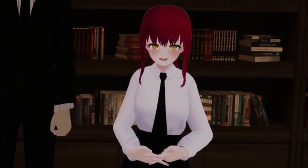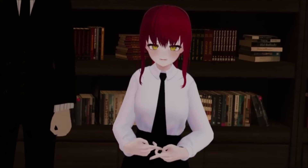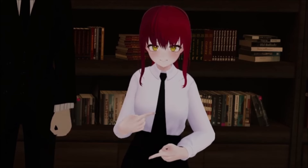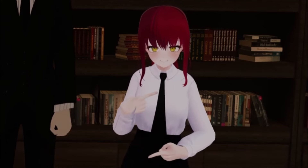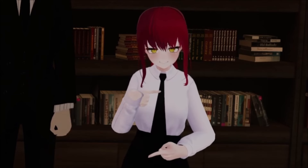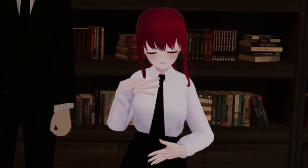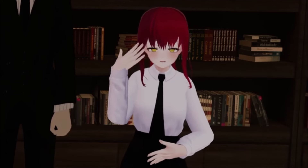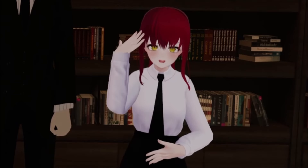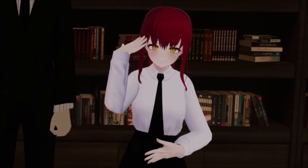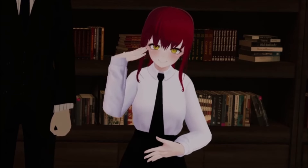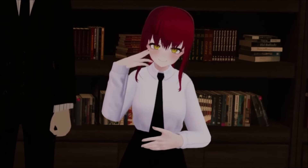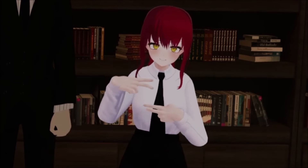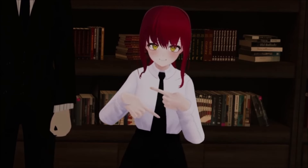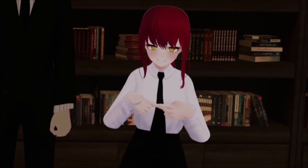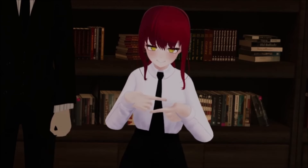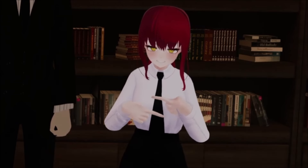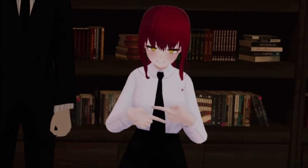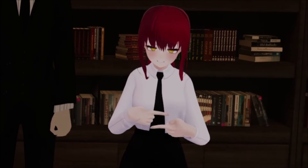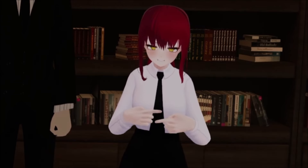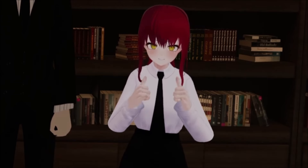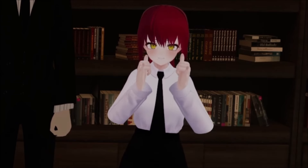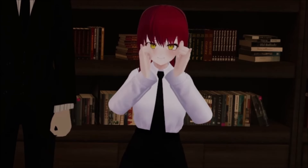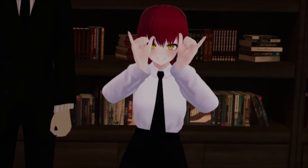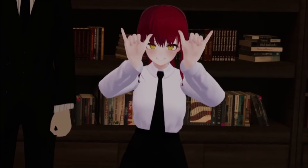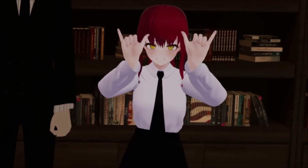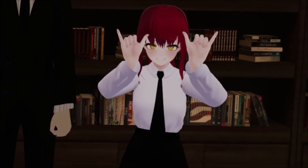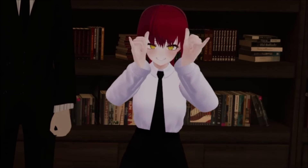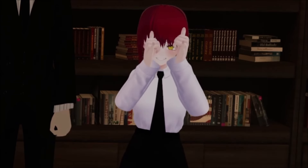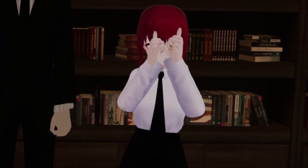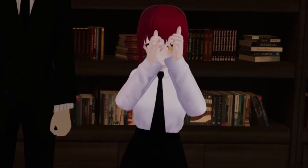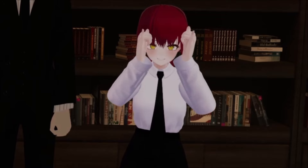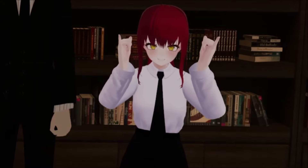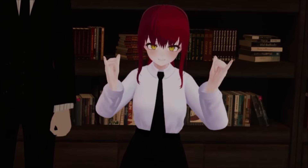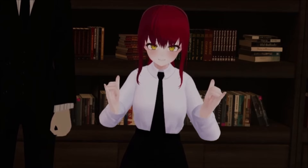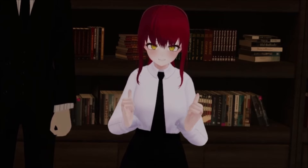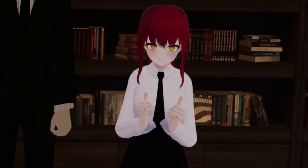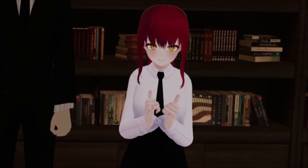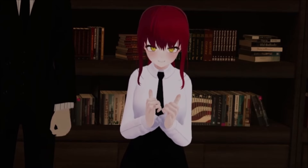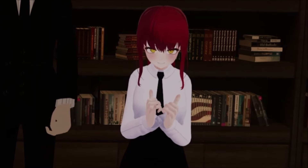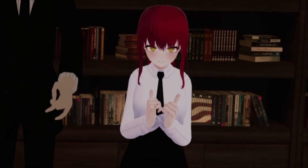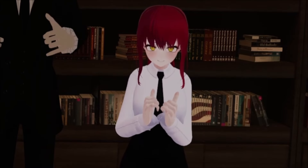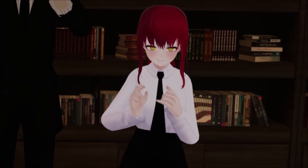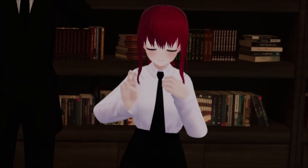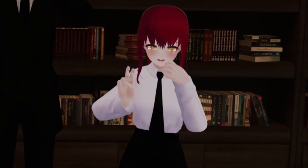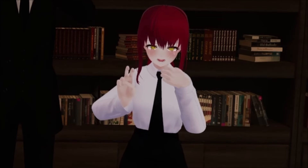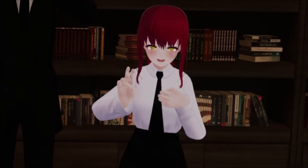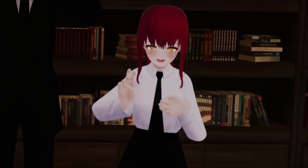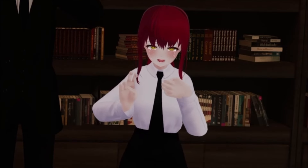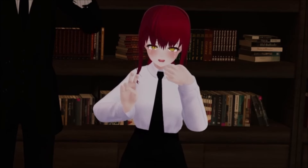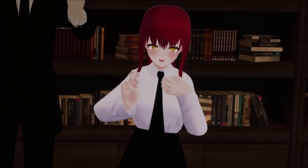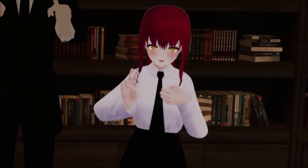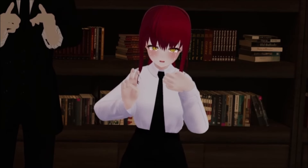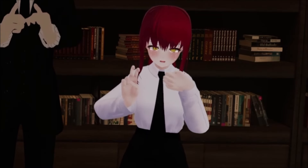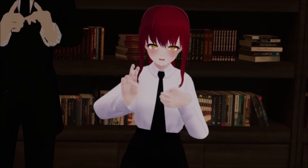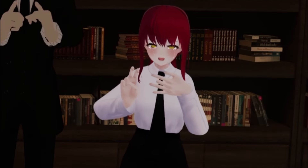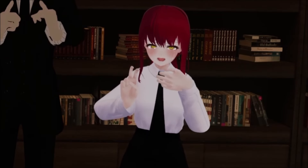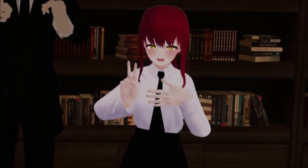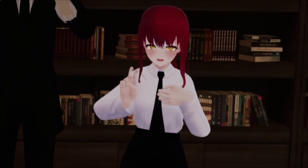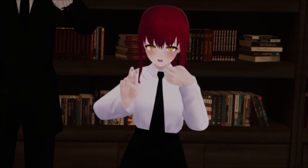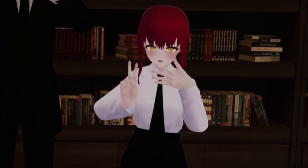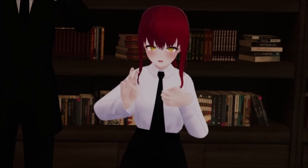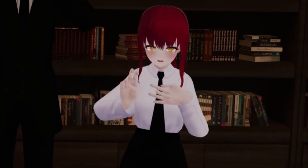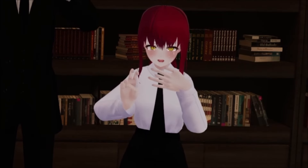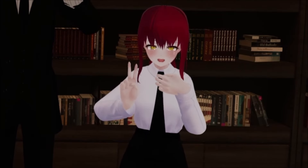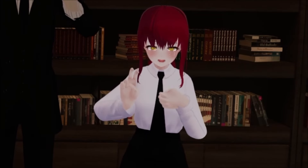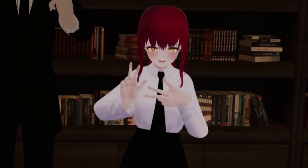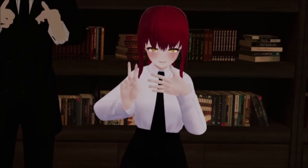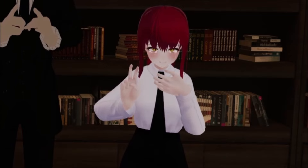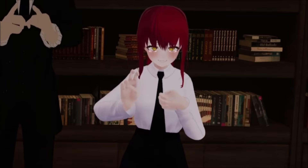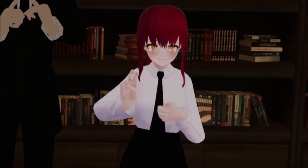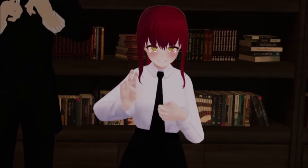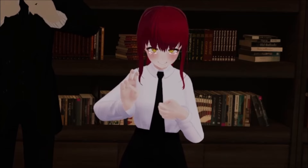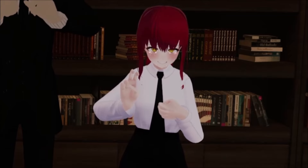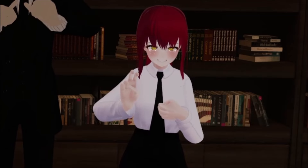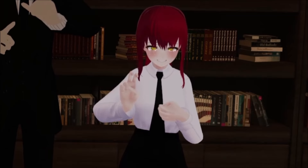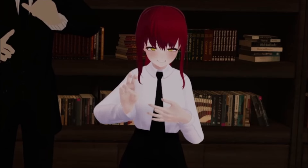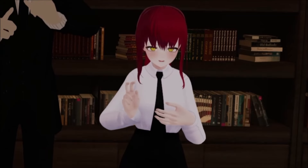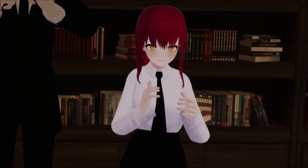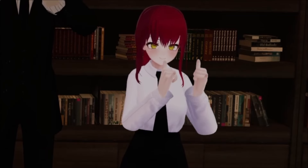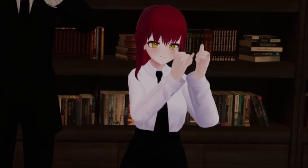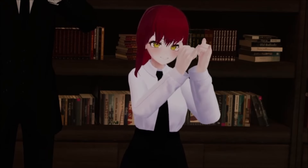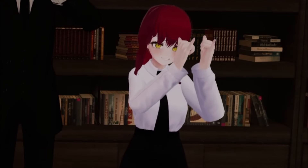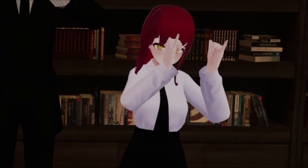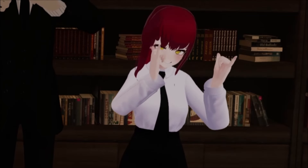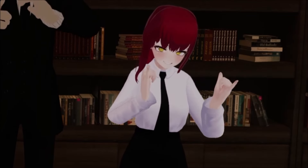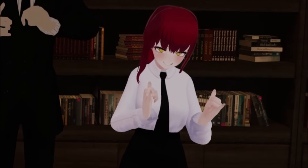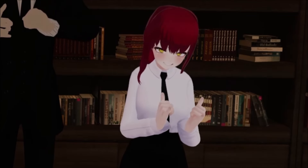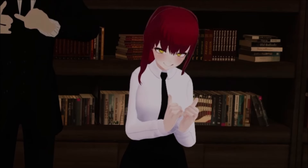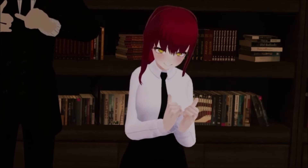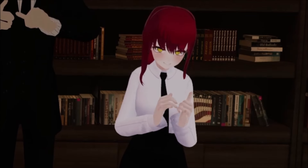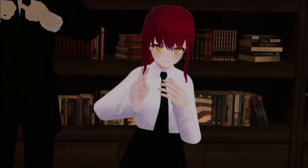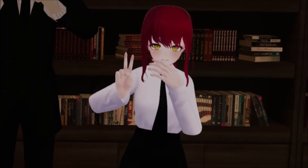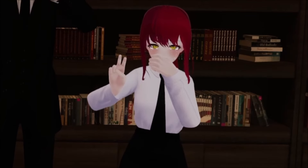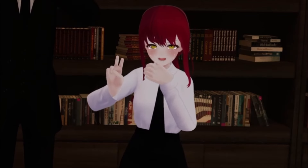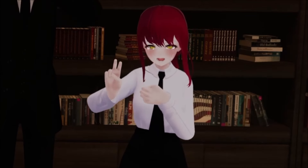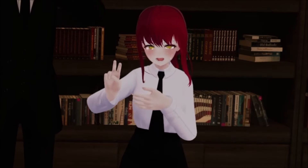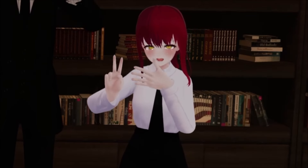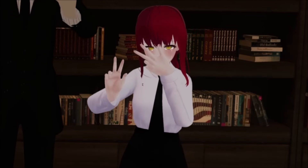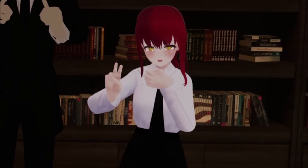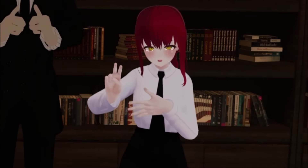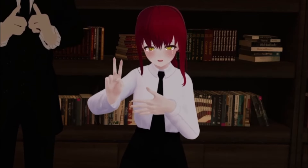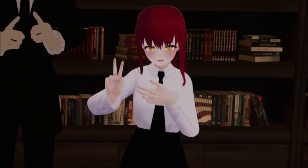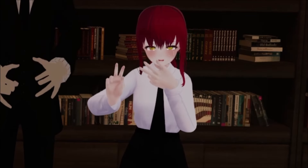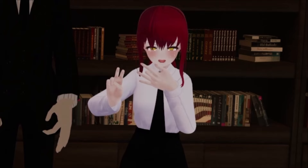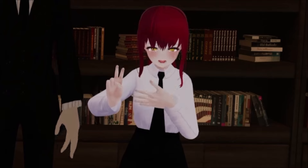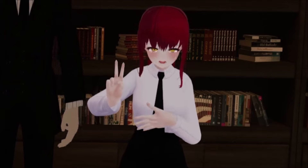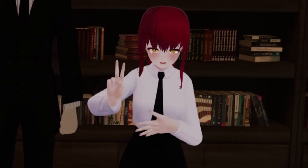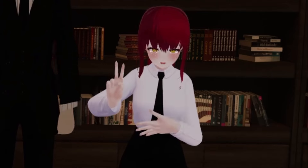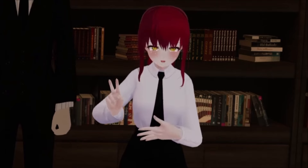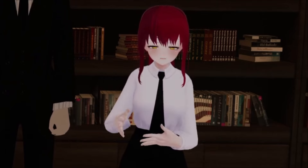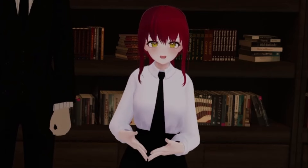(Korean Sign Language) This is Korean Sign Language for "social media"